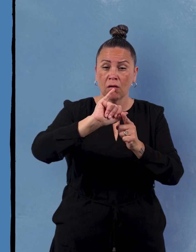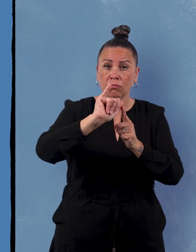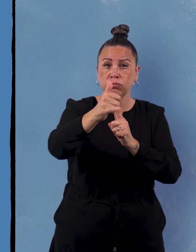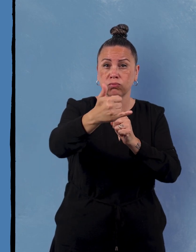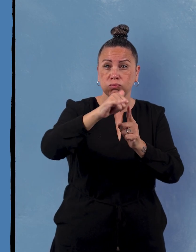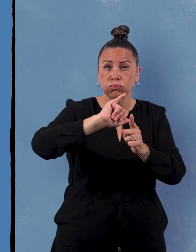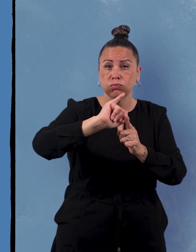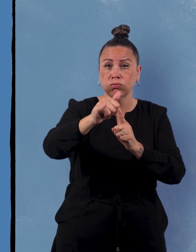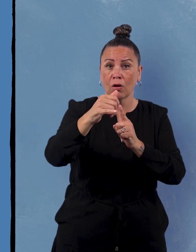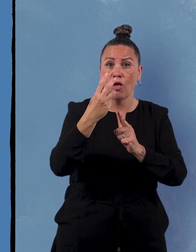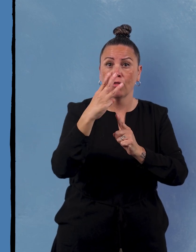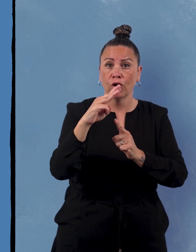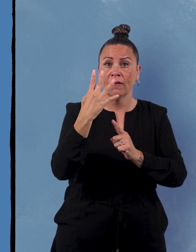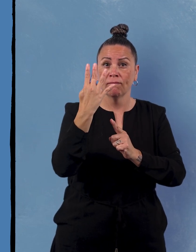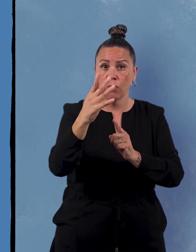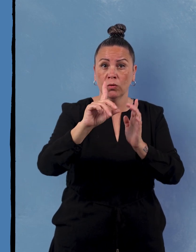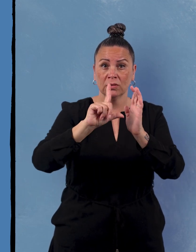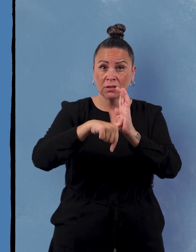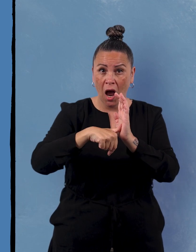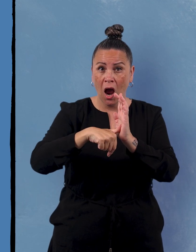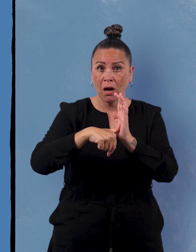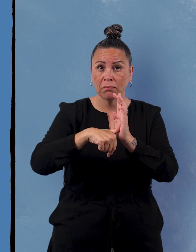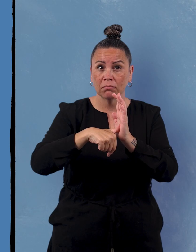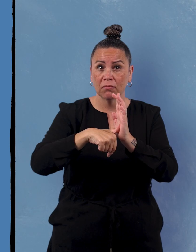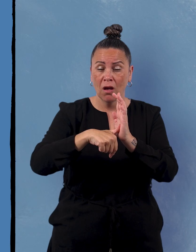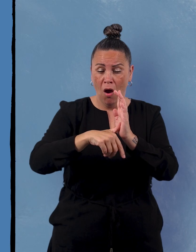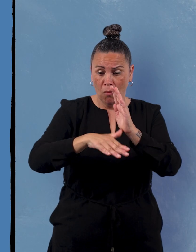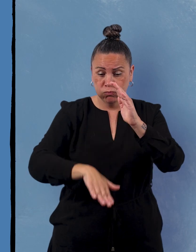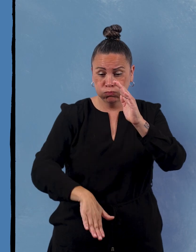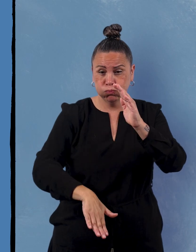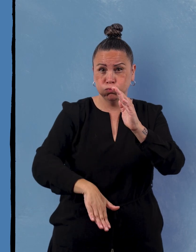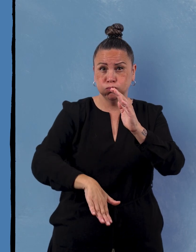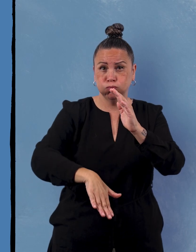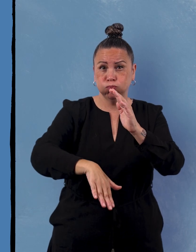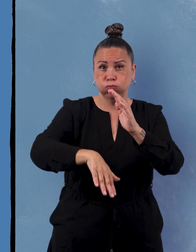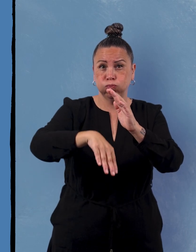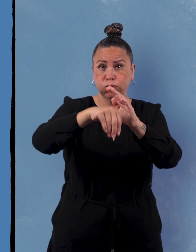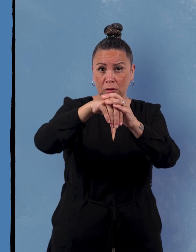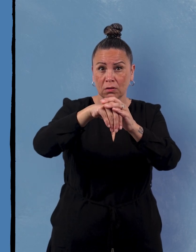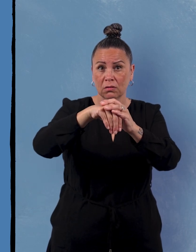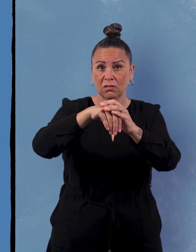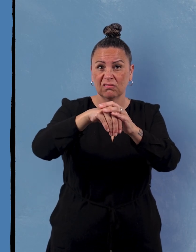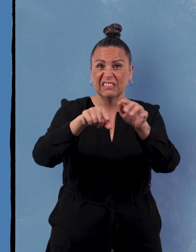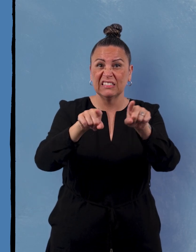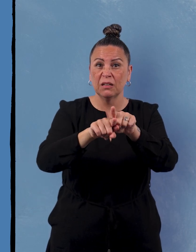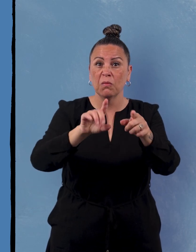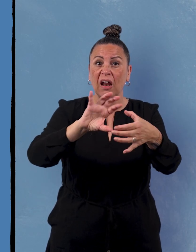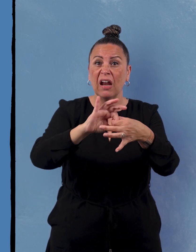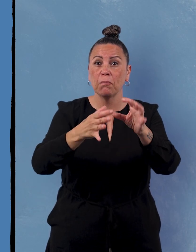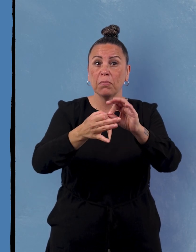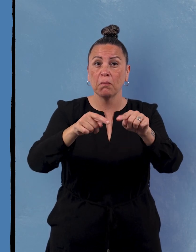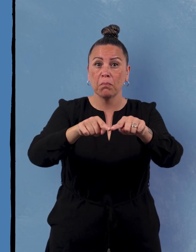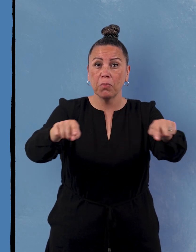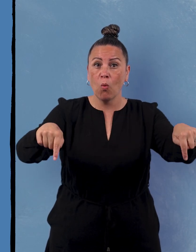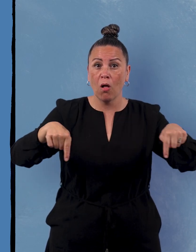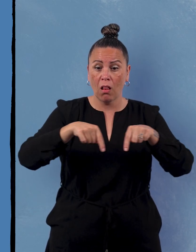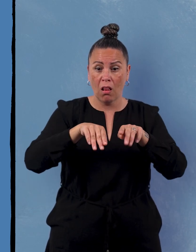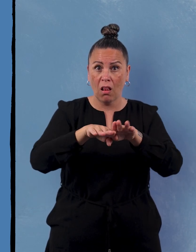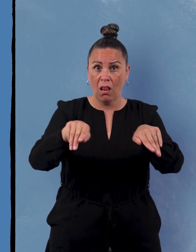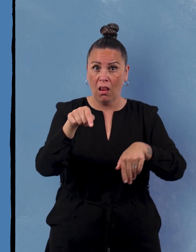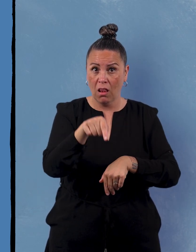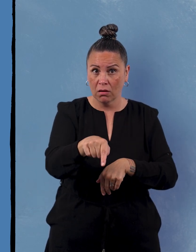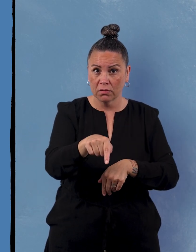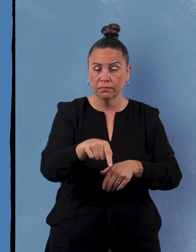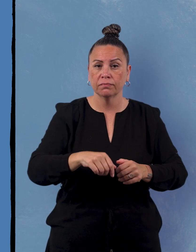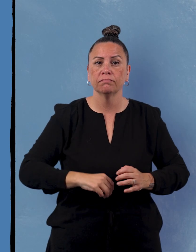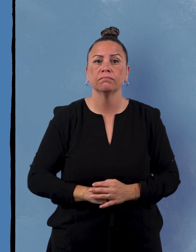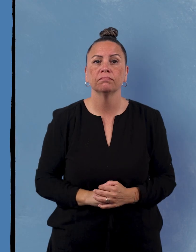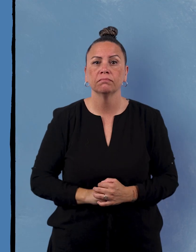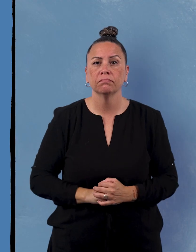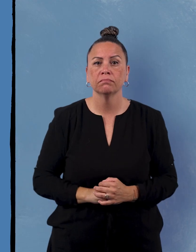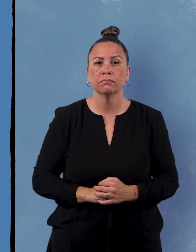It would take 34 trips to fill one Olympic swimming pool.